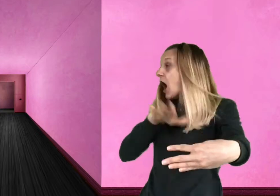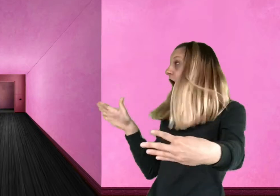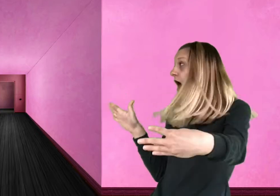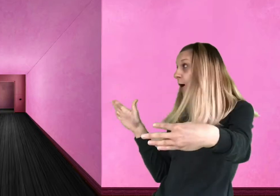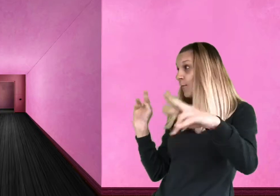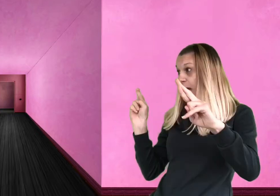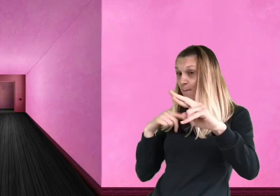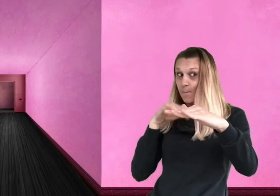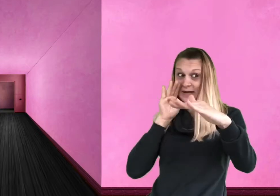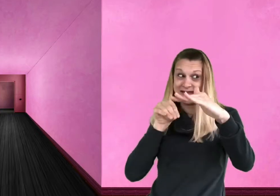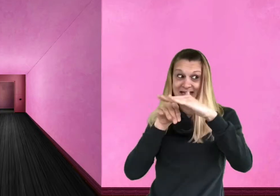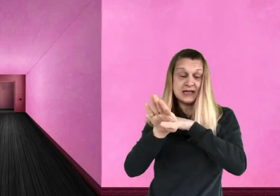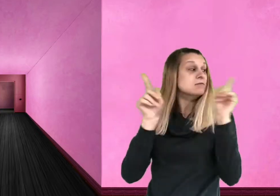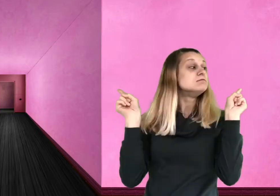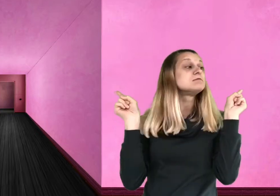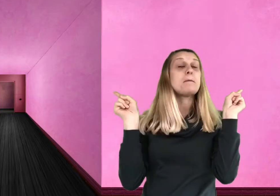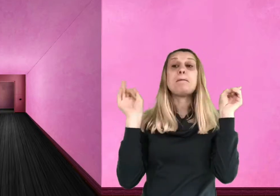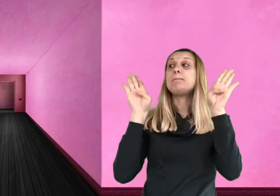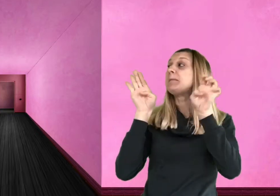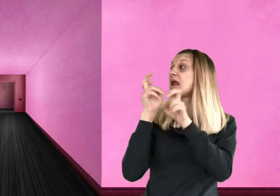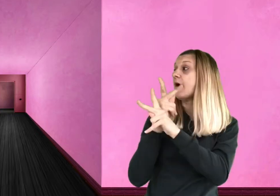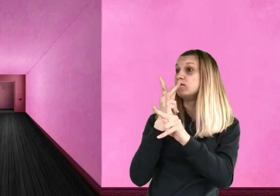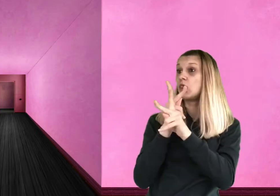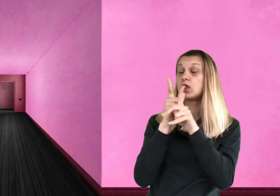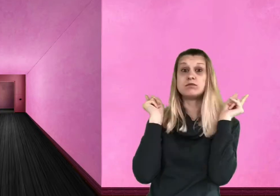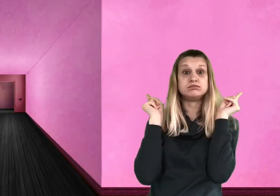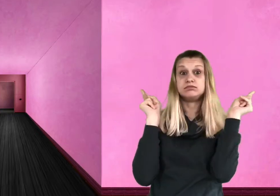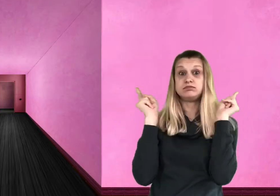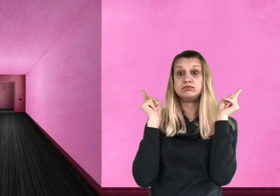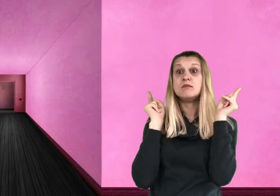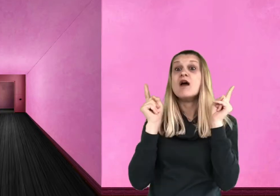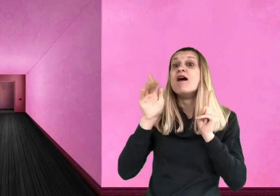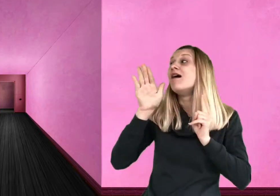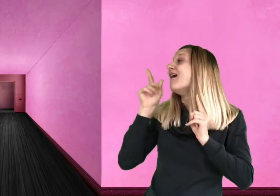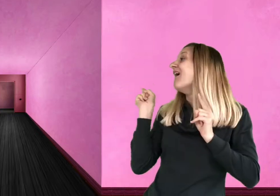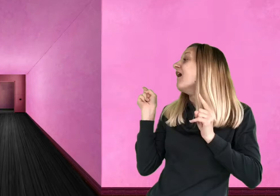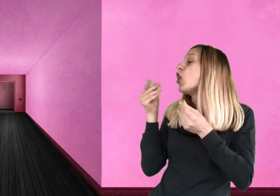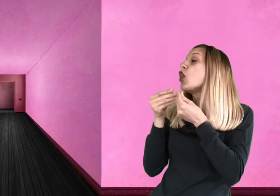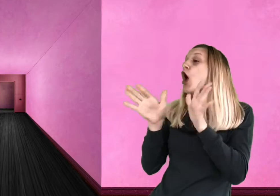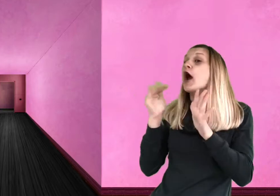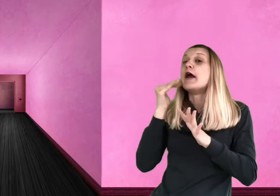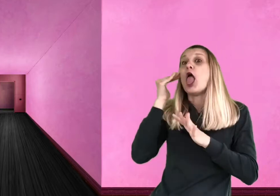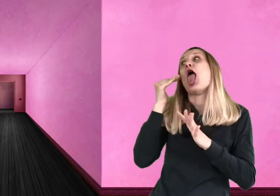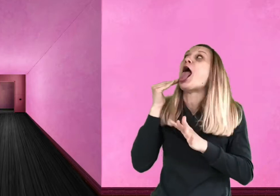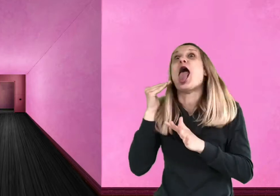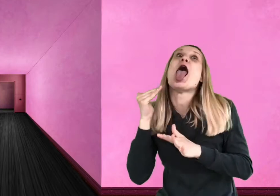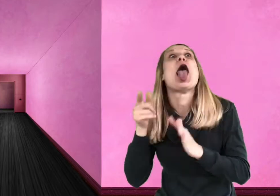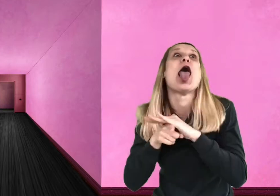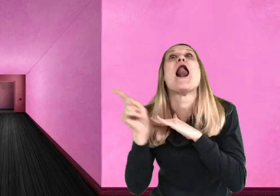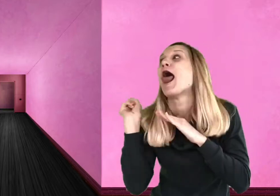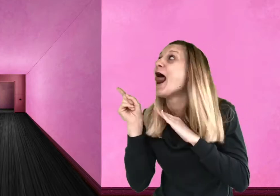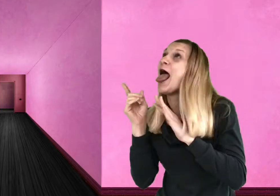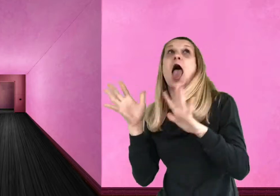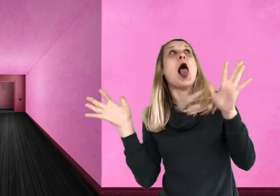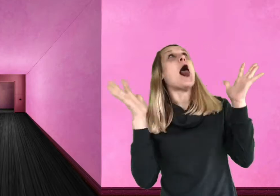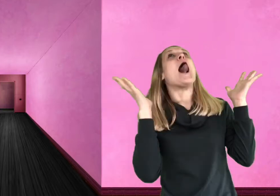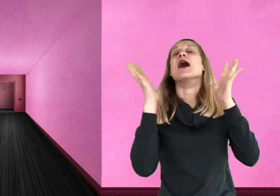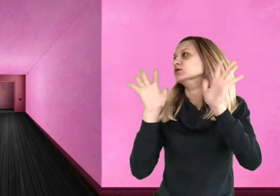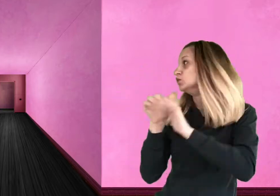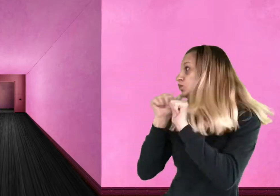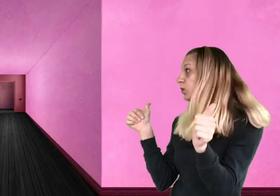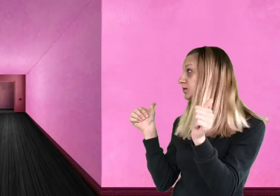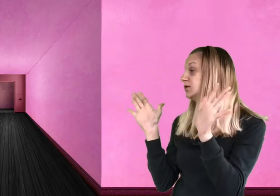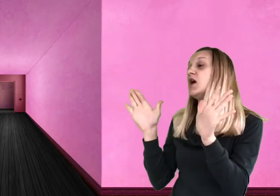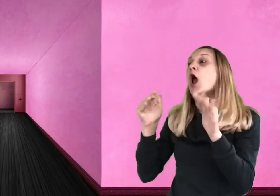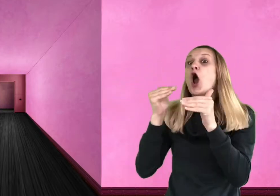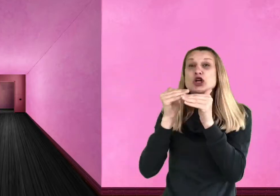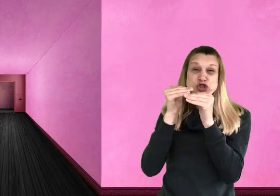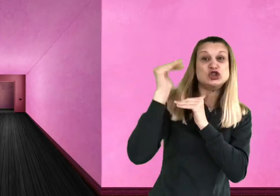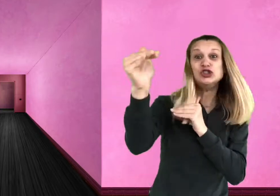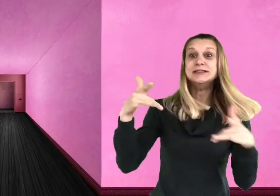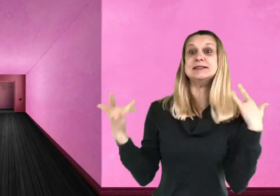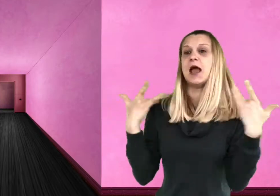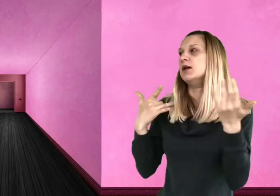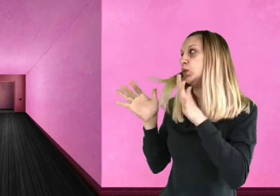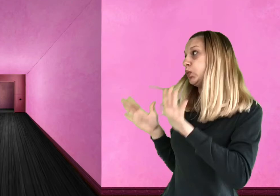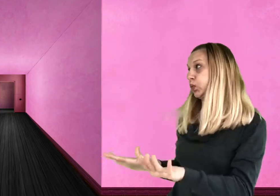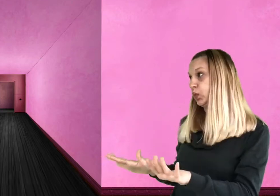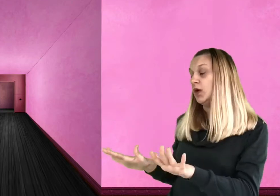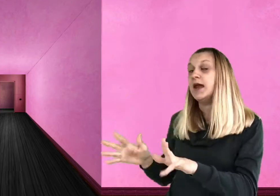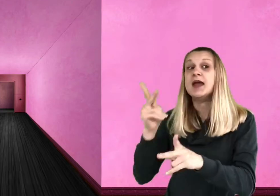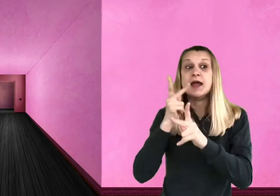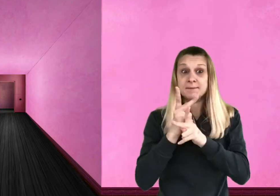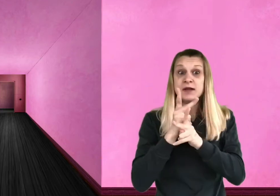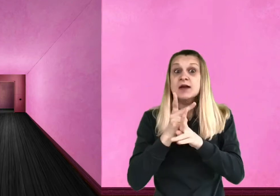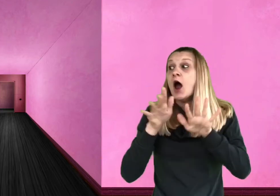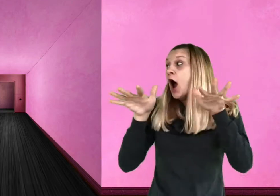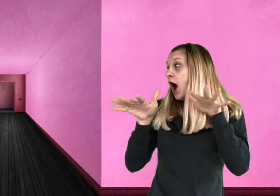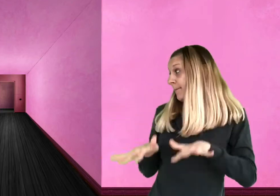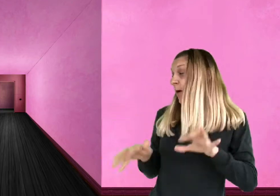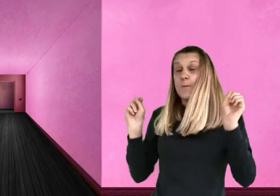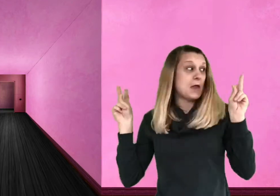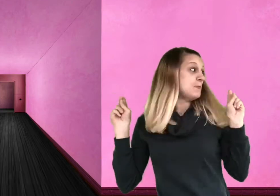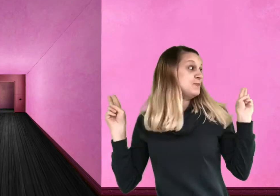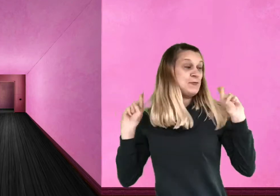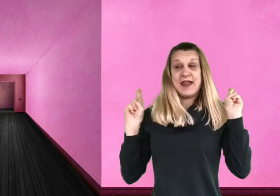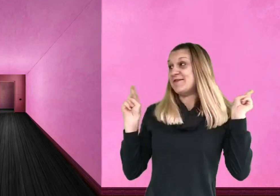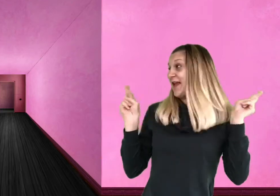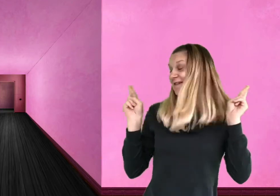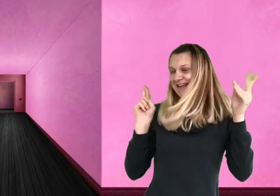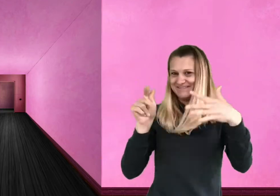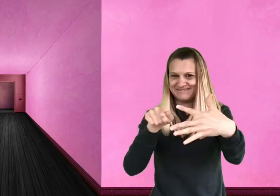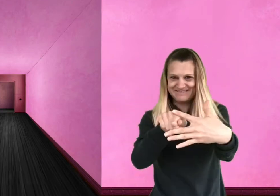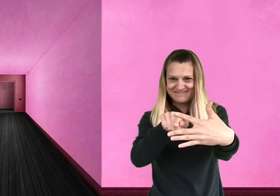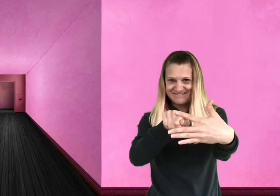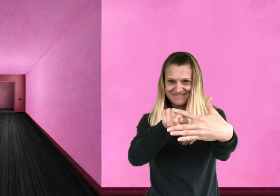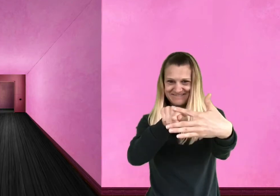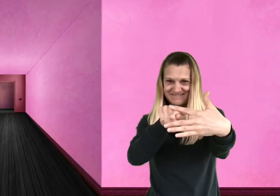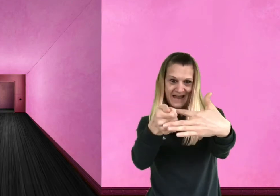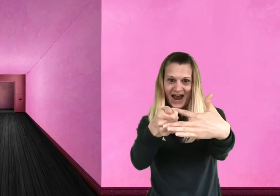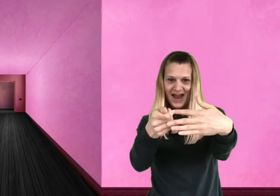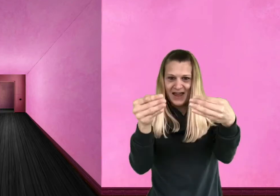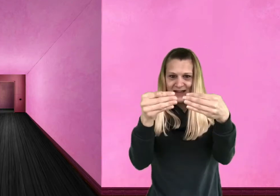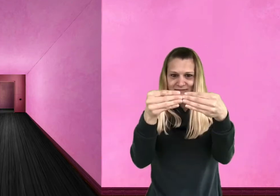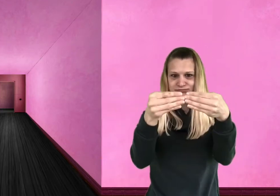Mr. Wonka added, "But do be careful, my dear children! lose your heads! Don’t get over-excited! Keep very calm!"